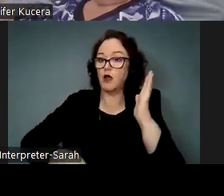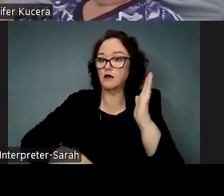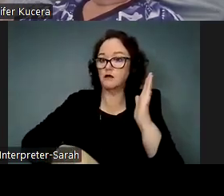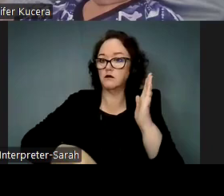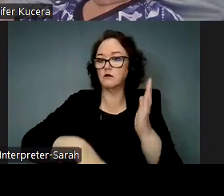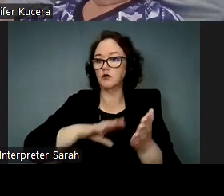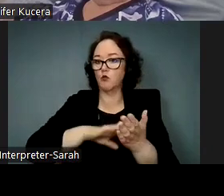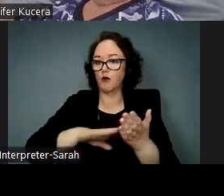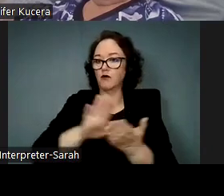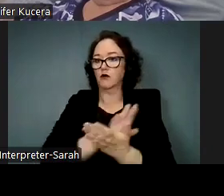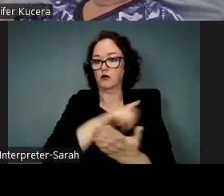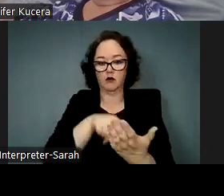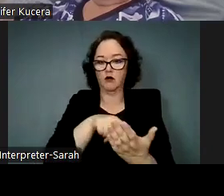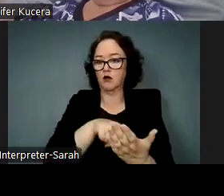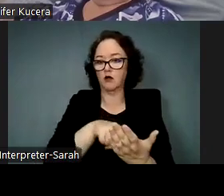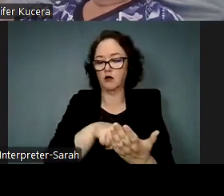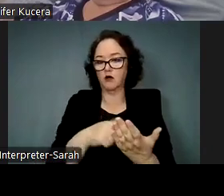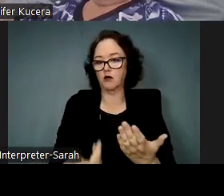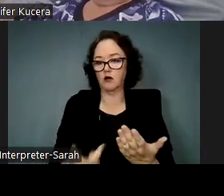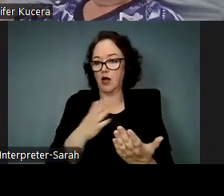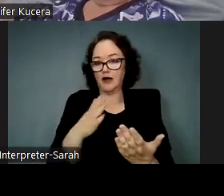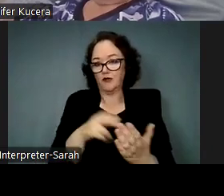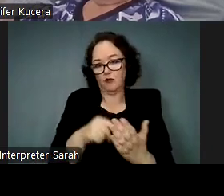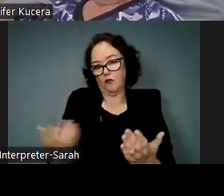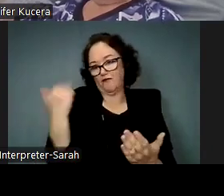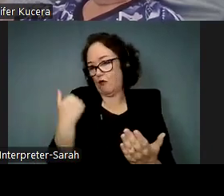really ventured into it. I had no reason to. But then some of